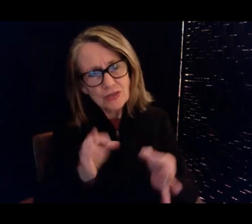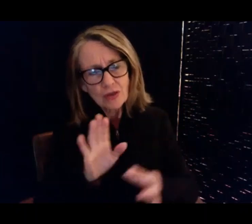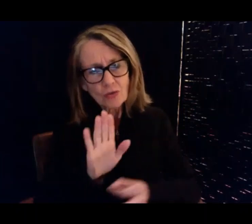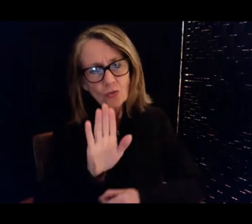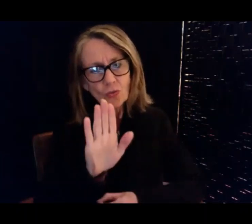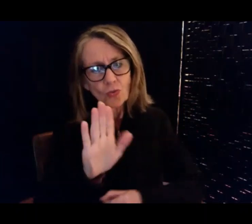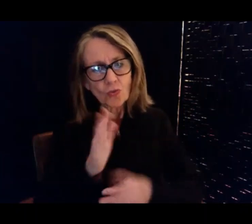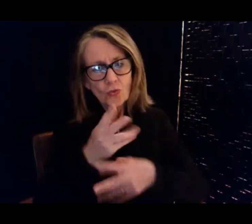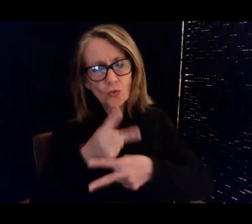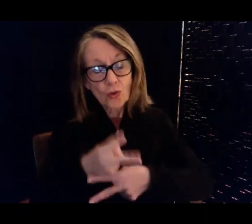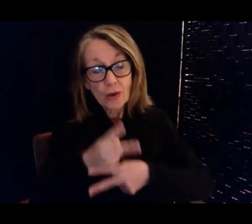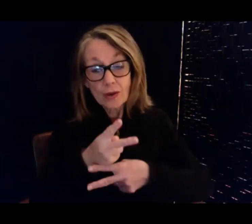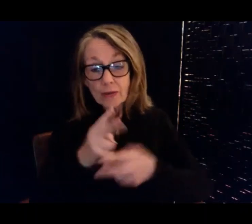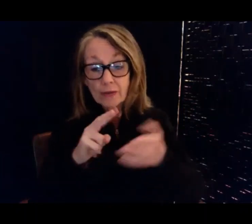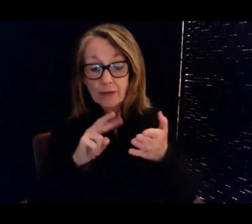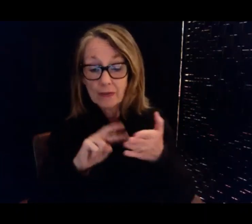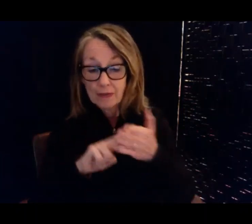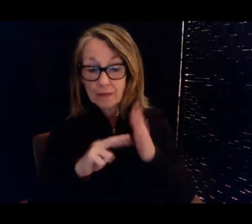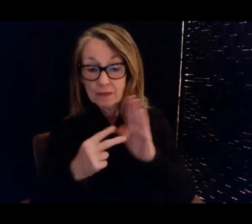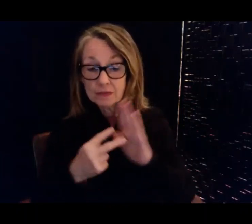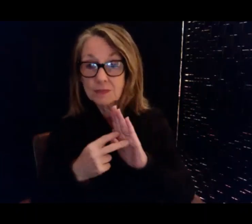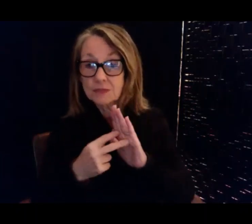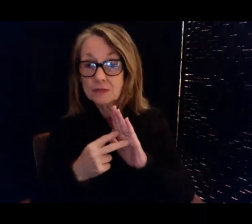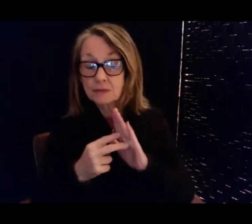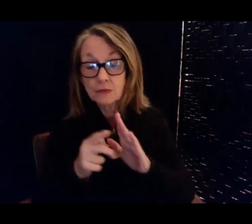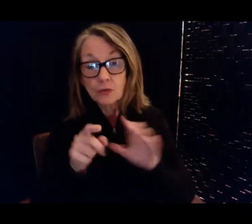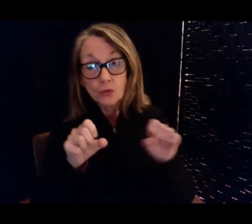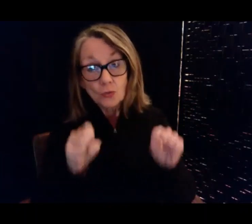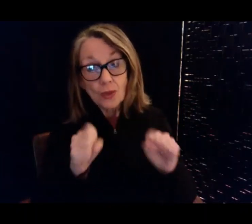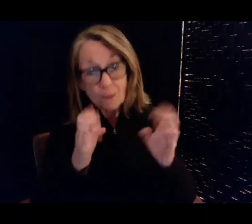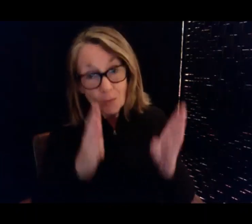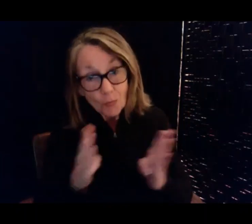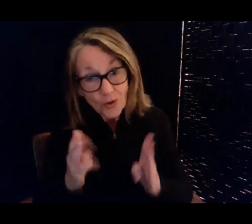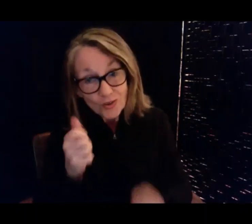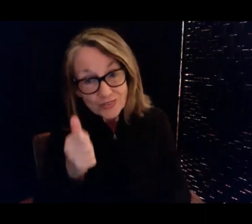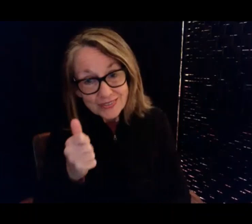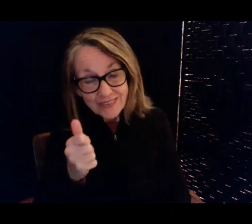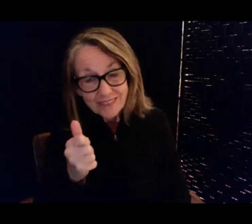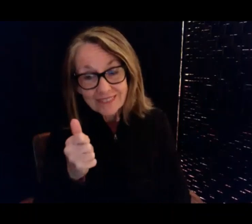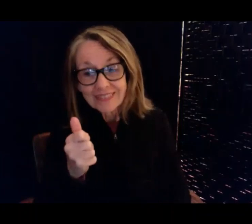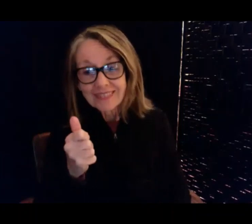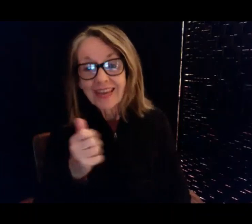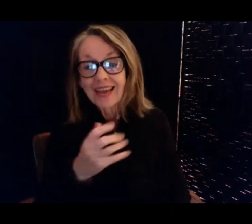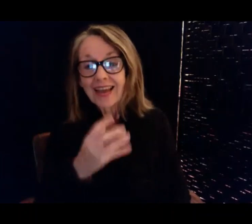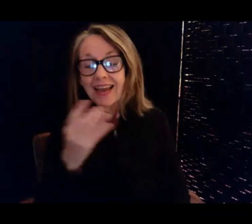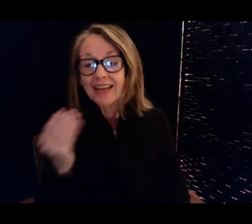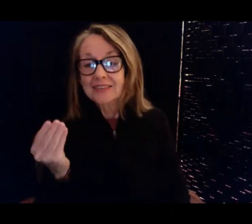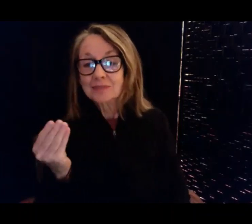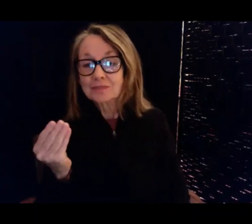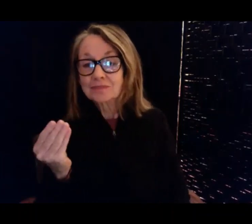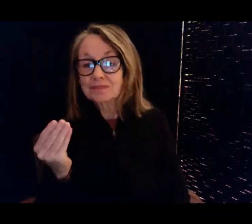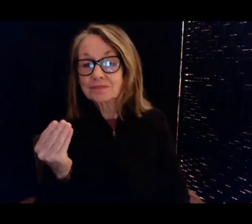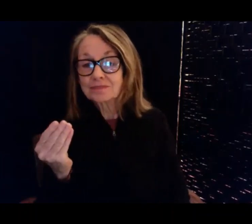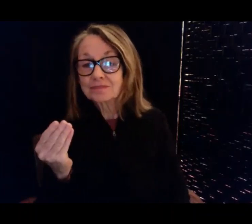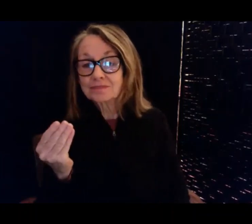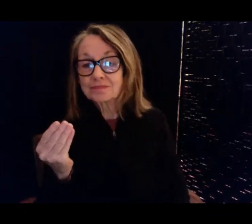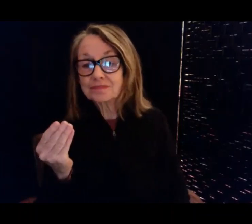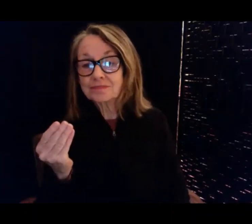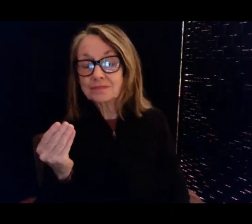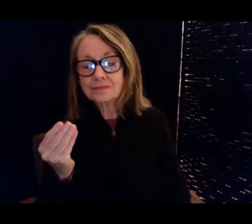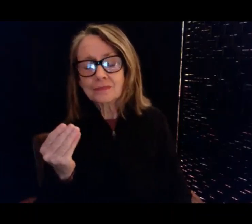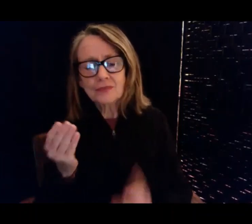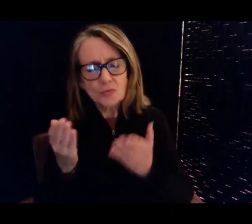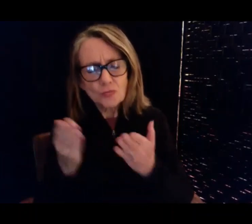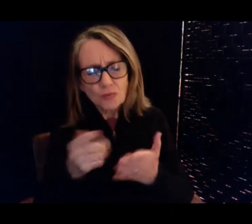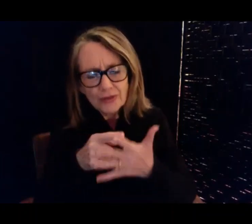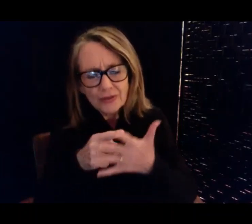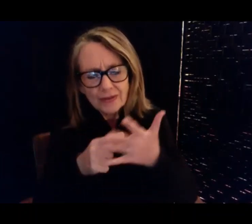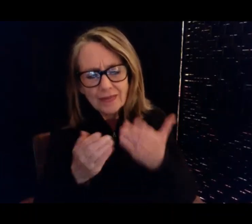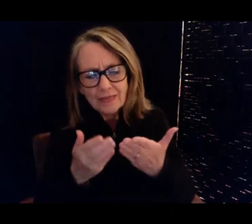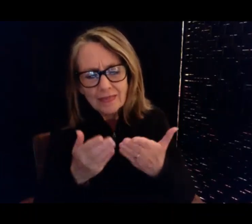means you can prepare yourself and bring a few things, bring some communication